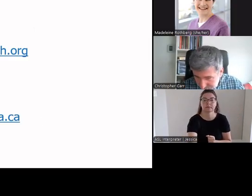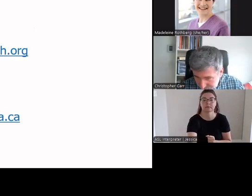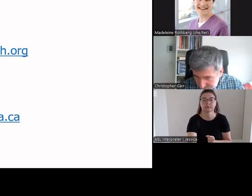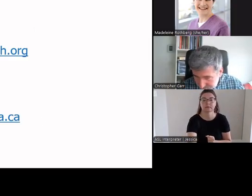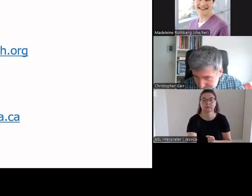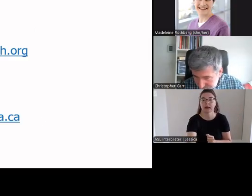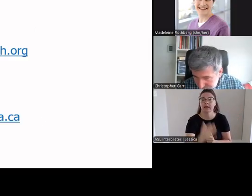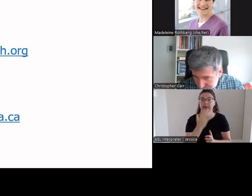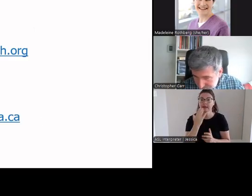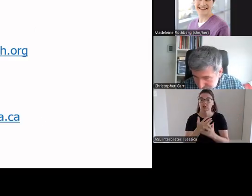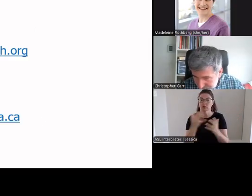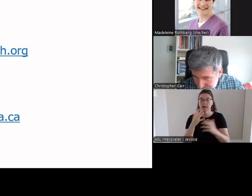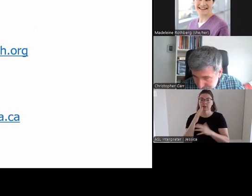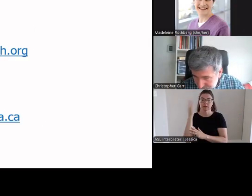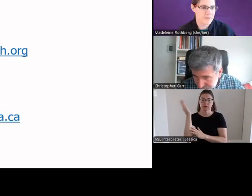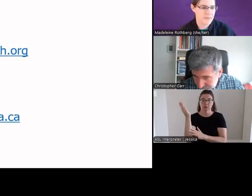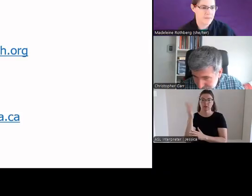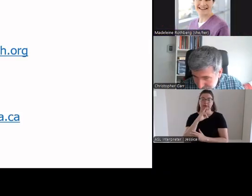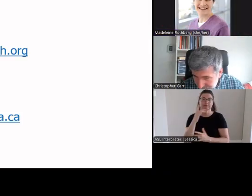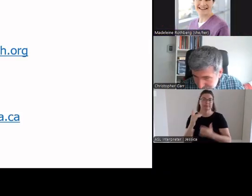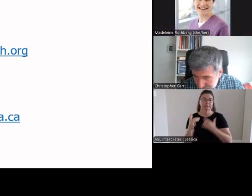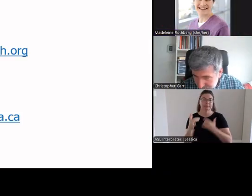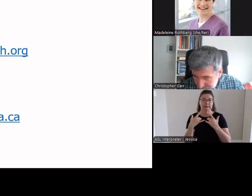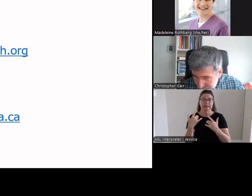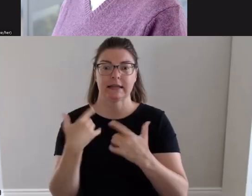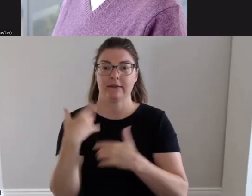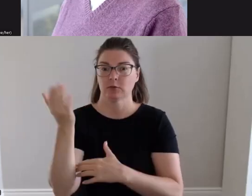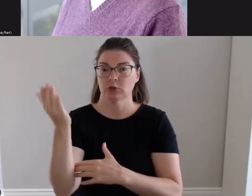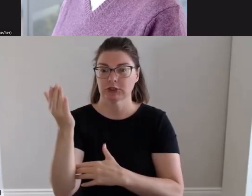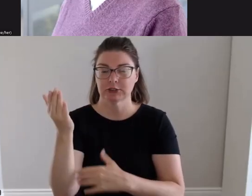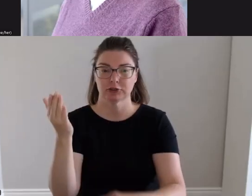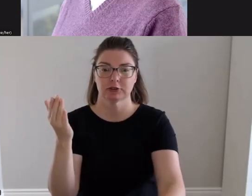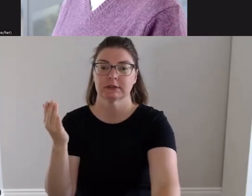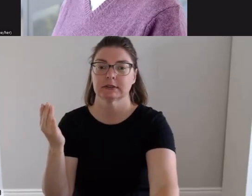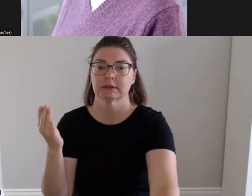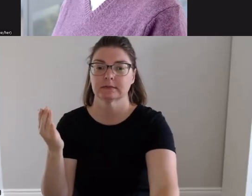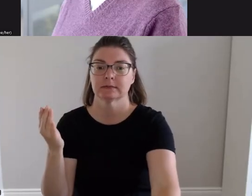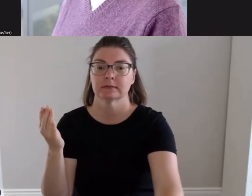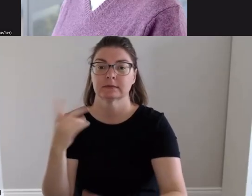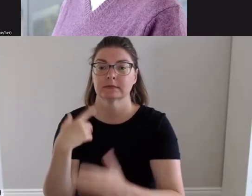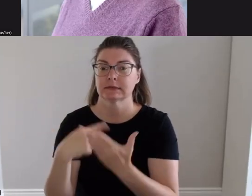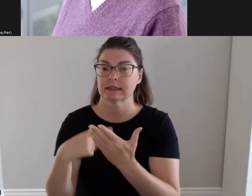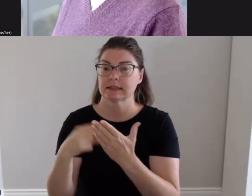It's really exciting to have presentations to talk about metadata and cataloging,